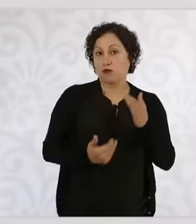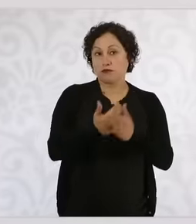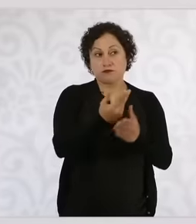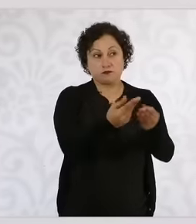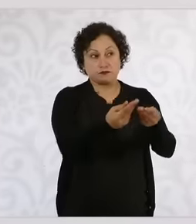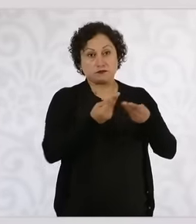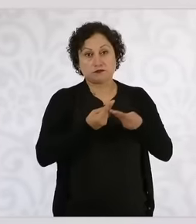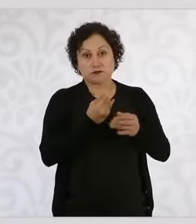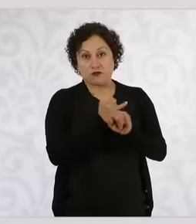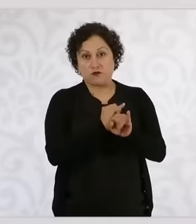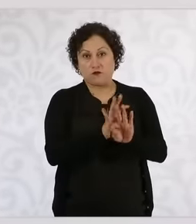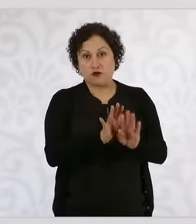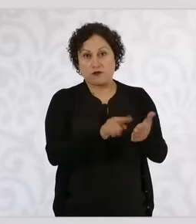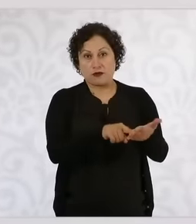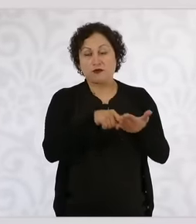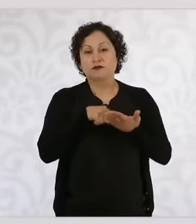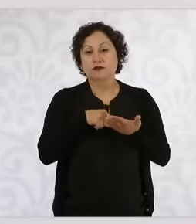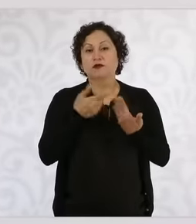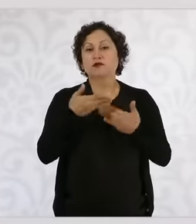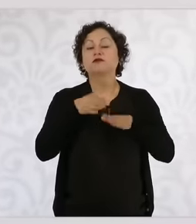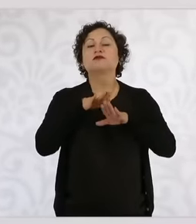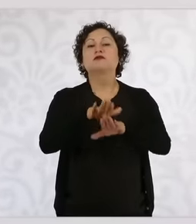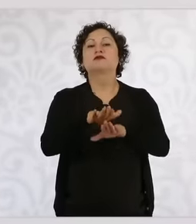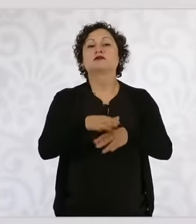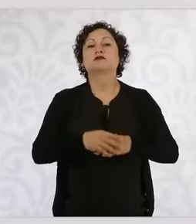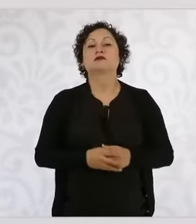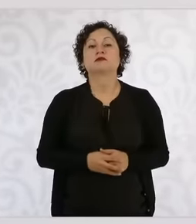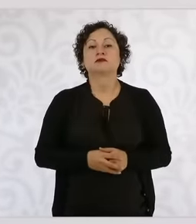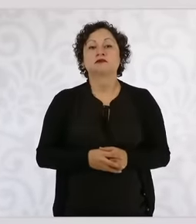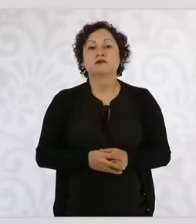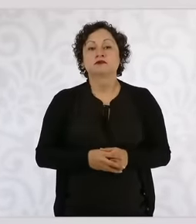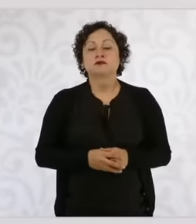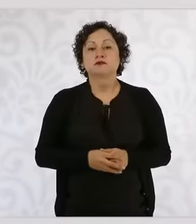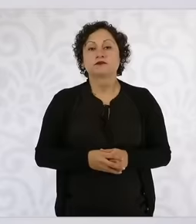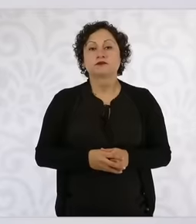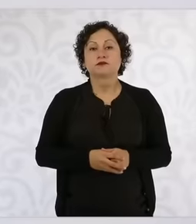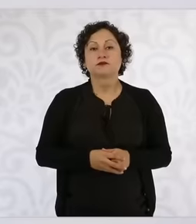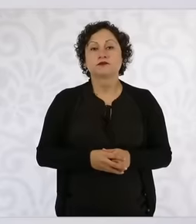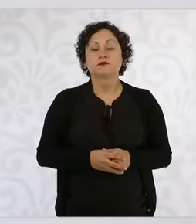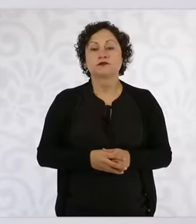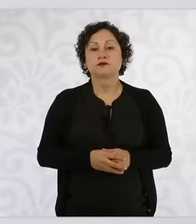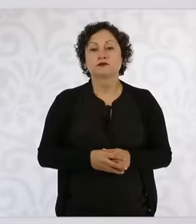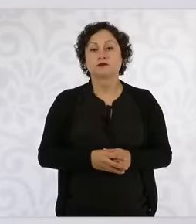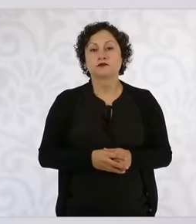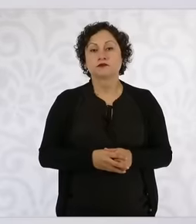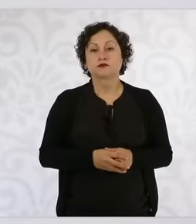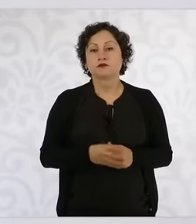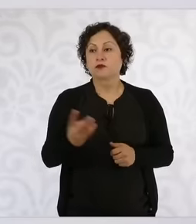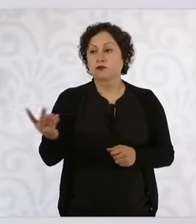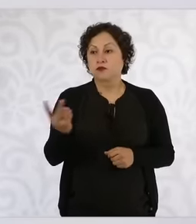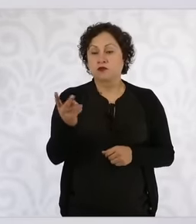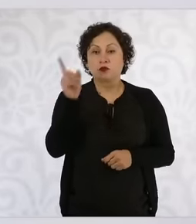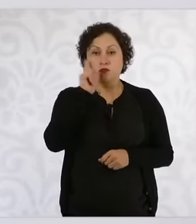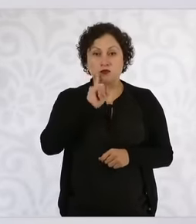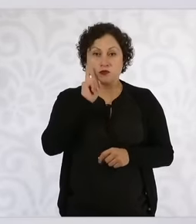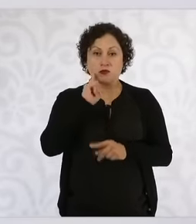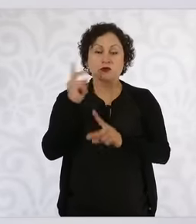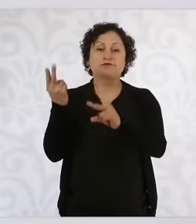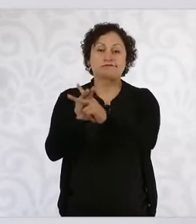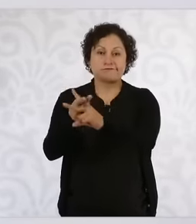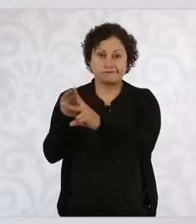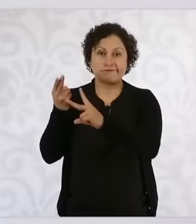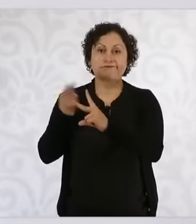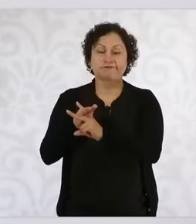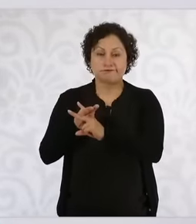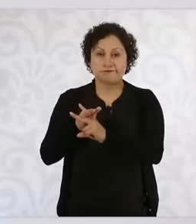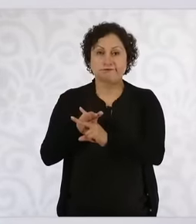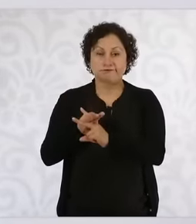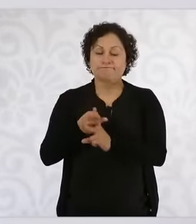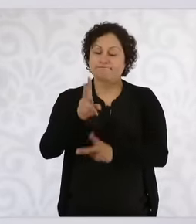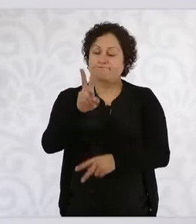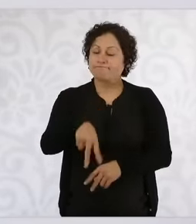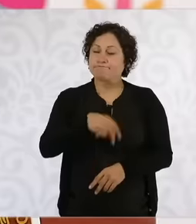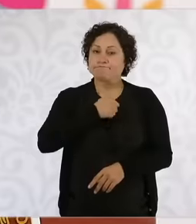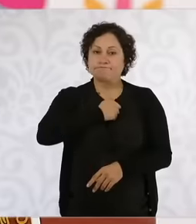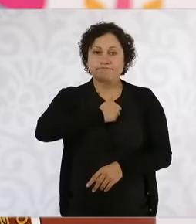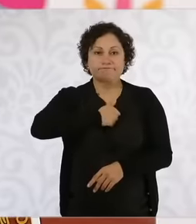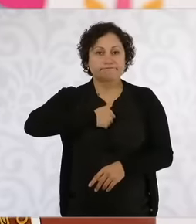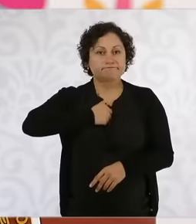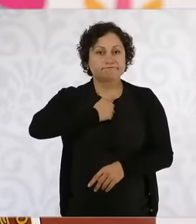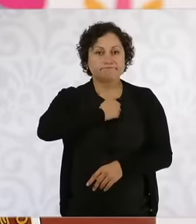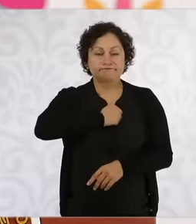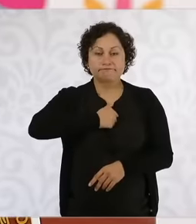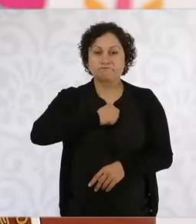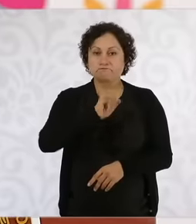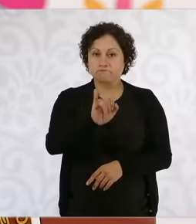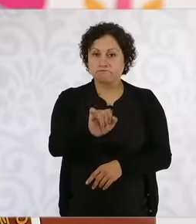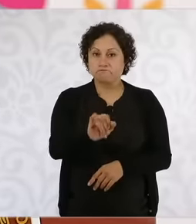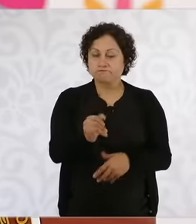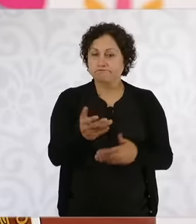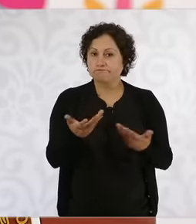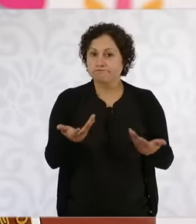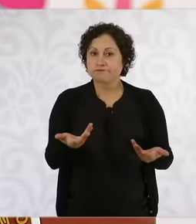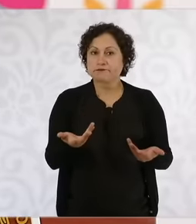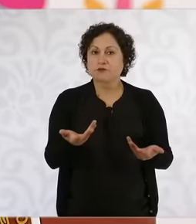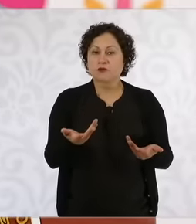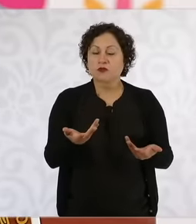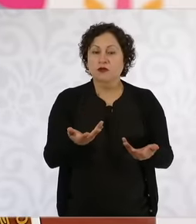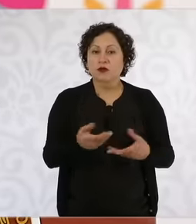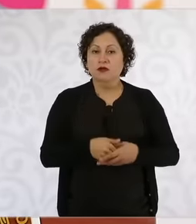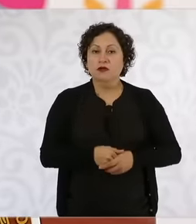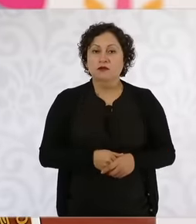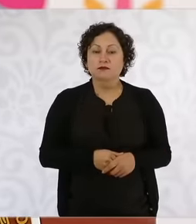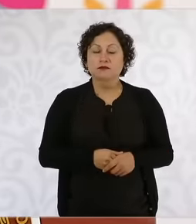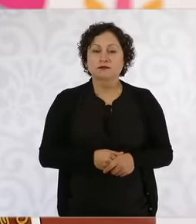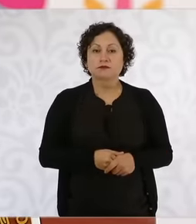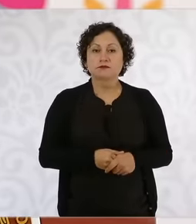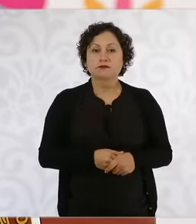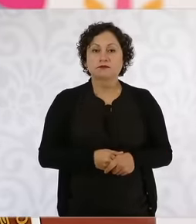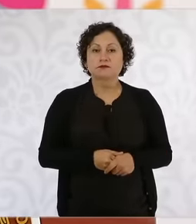the murder of these two women that we regret very much and in fact uh today I asked the